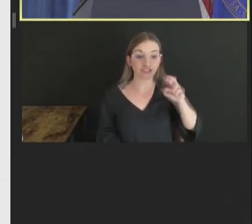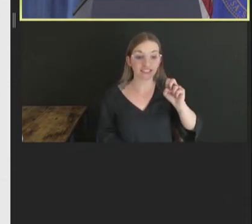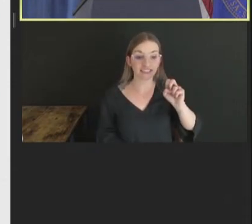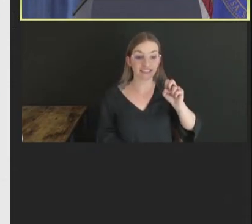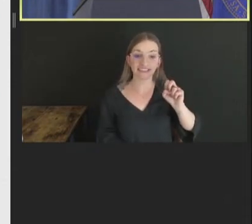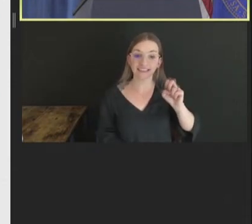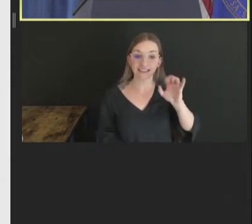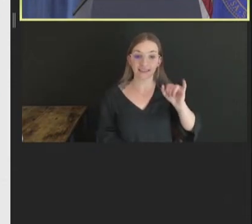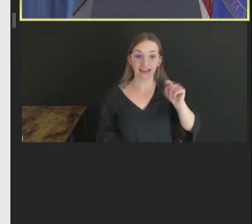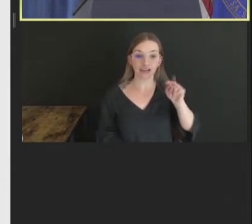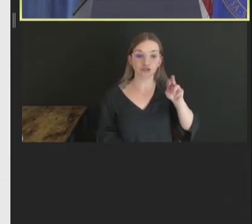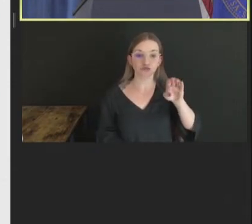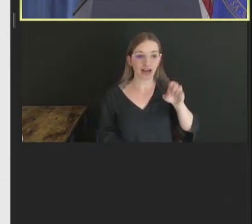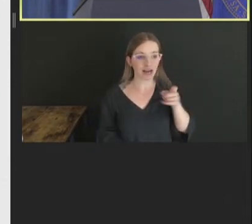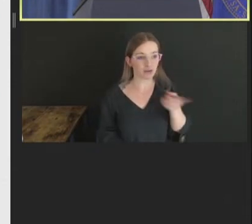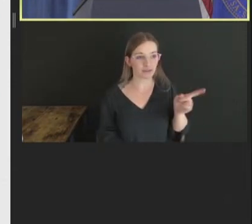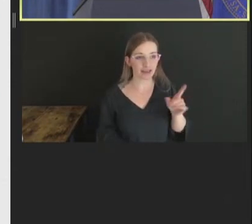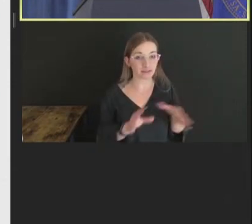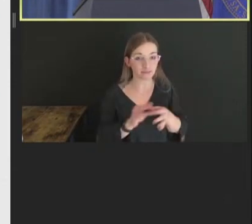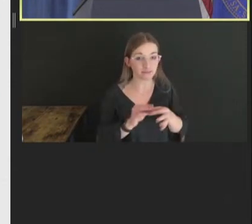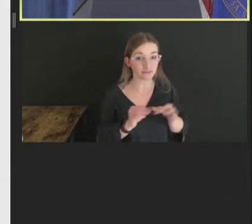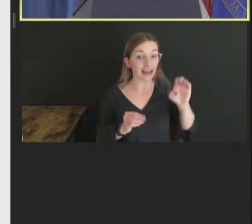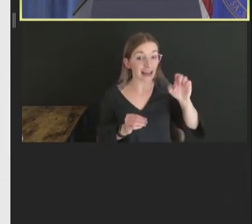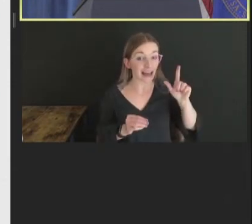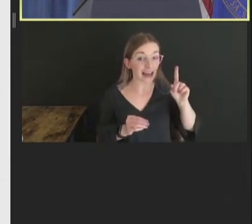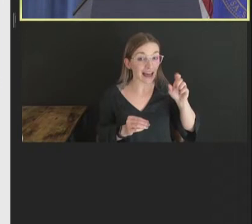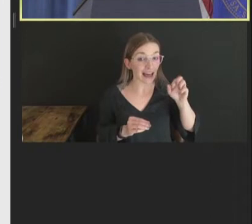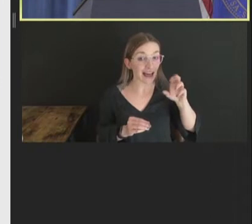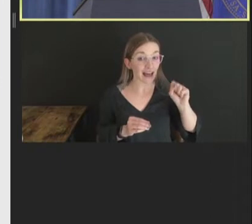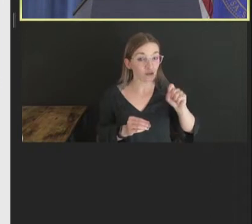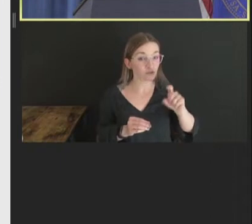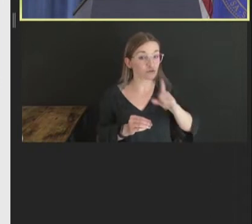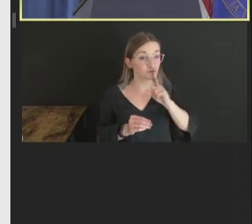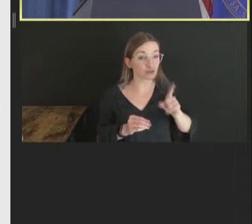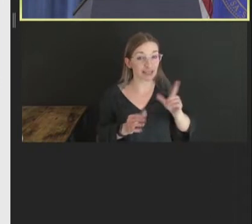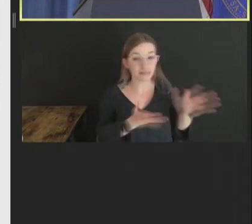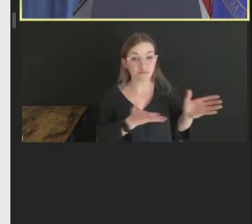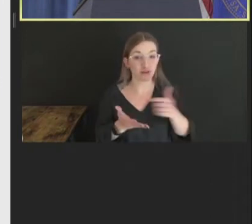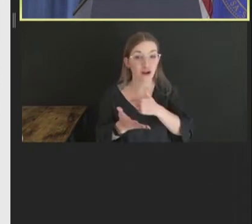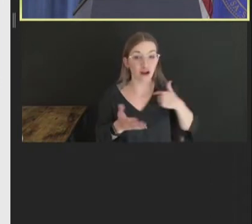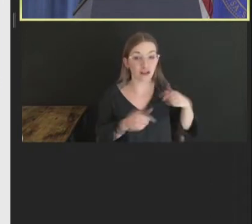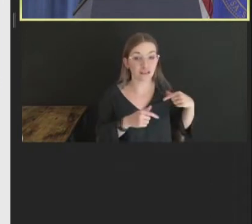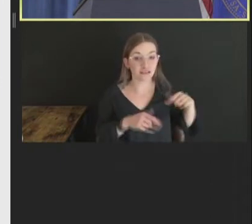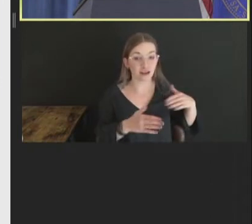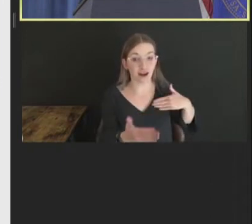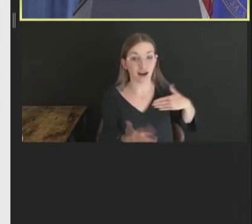It is up to you now to protect our future. So, really culturally relevant messages.